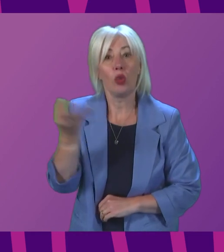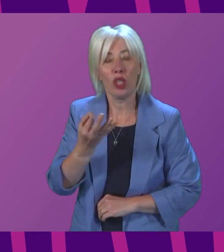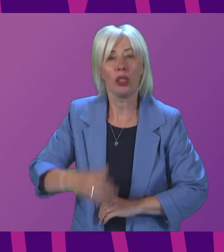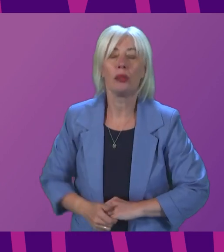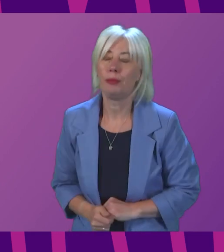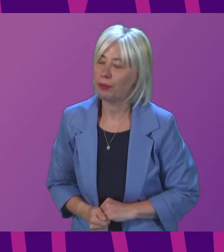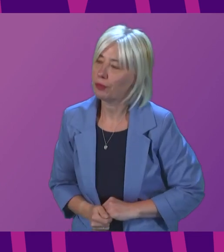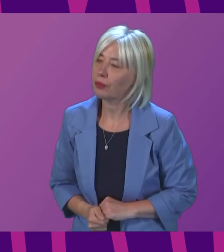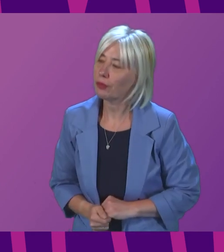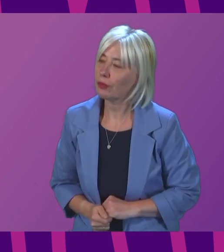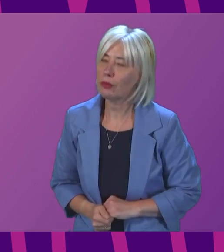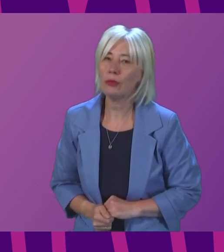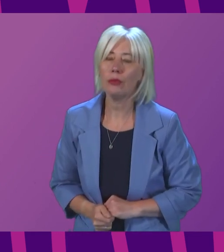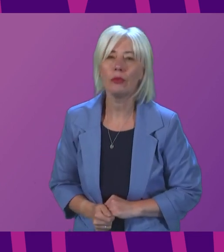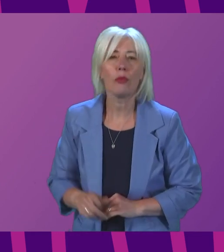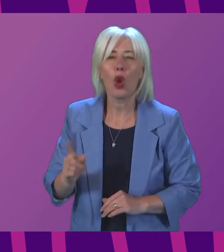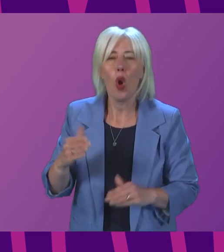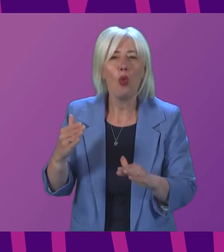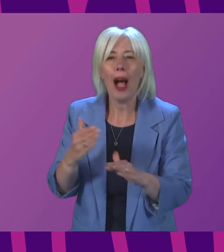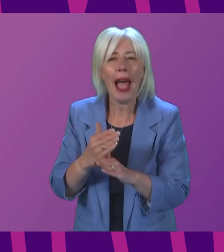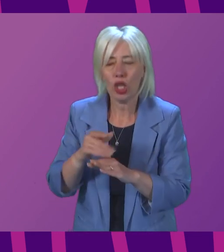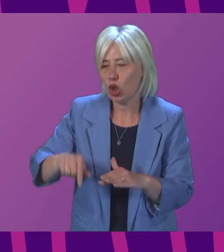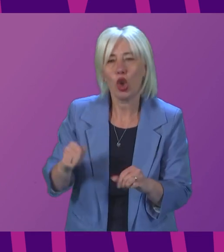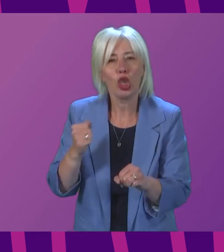To ask the First Minister what action the Scottish Government is taking to reduce the